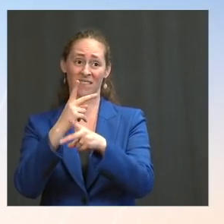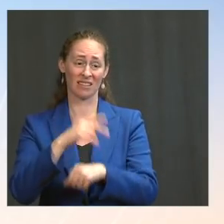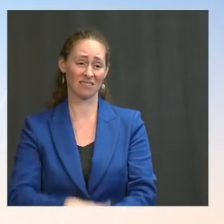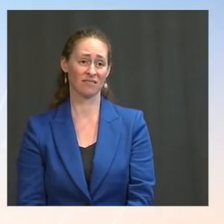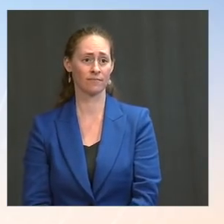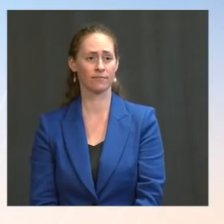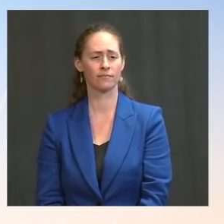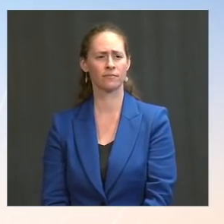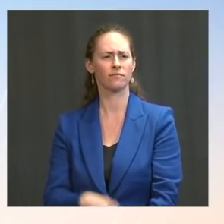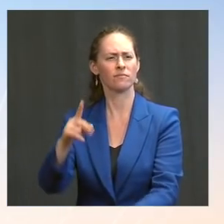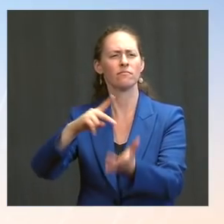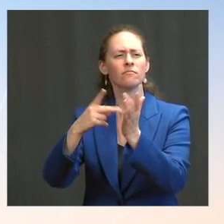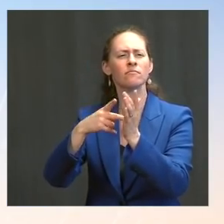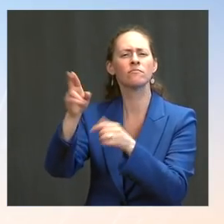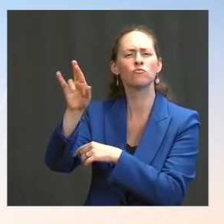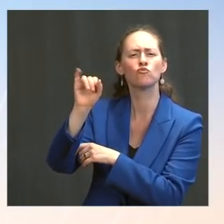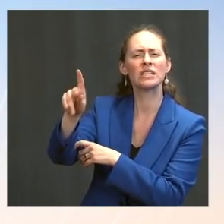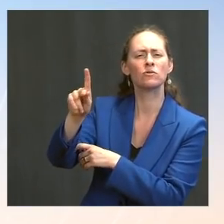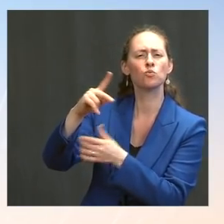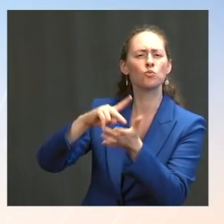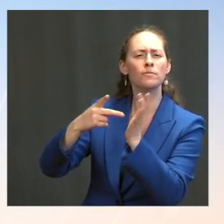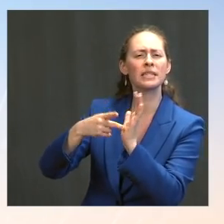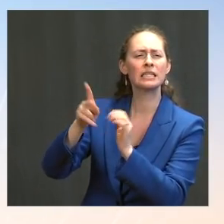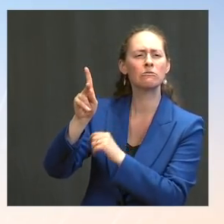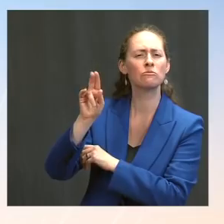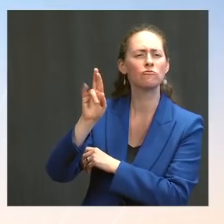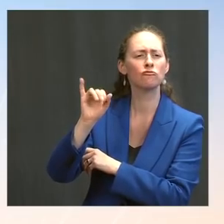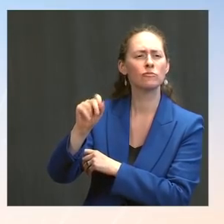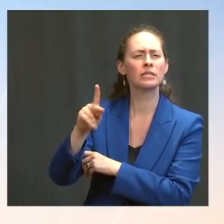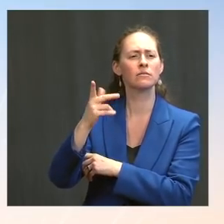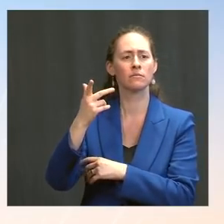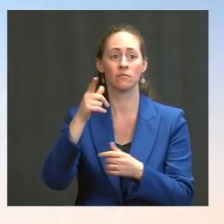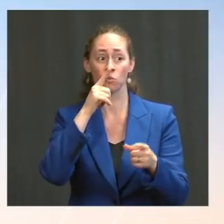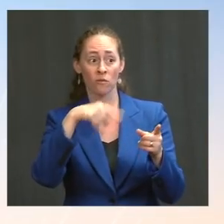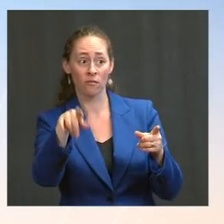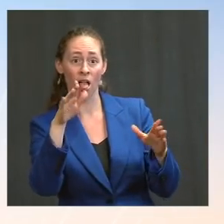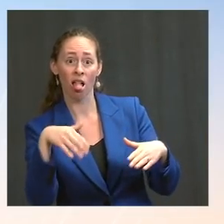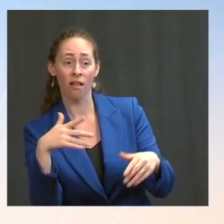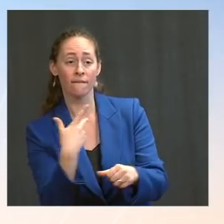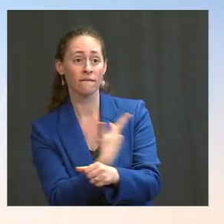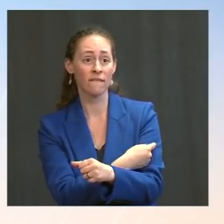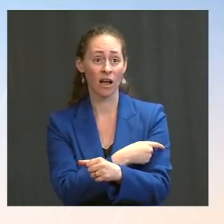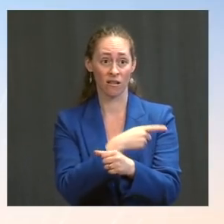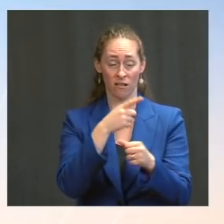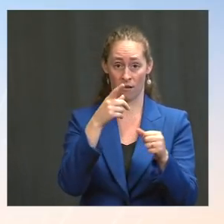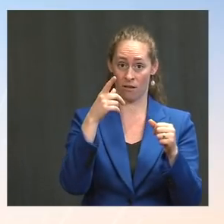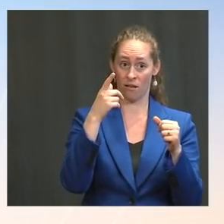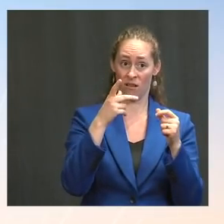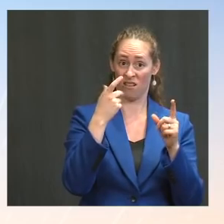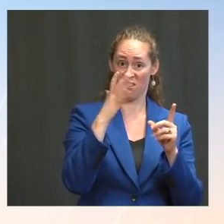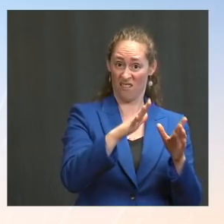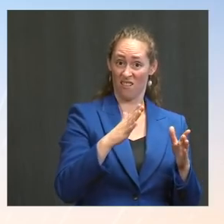what risk do you think those pockets of noncompliance pose not just to themselves, but to the rest of the country? Ms. Psaki: I wouldn't look at it as pockets, Peter.